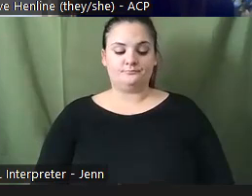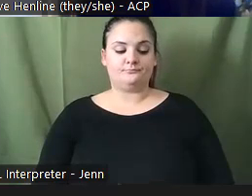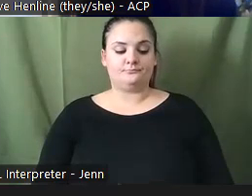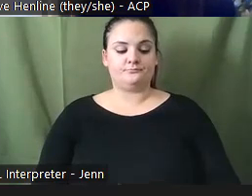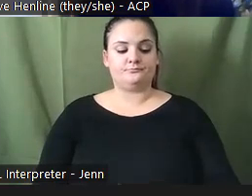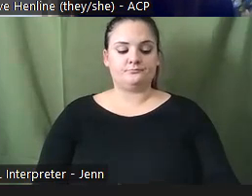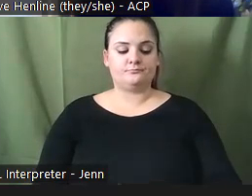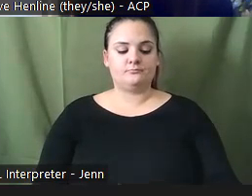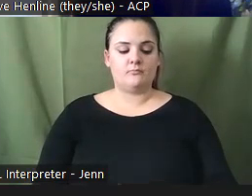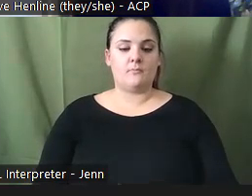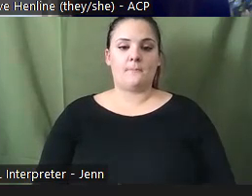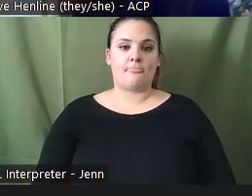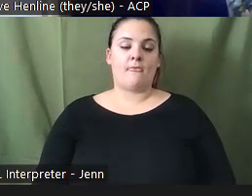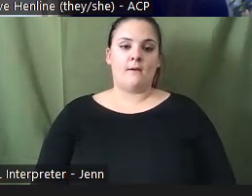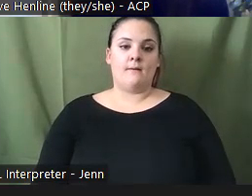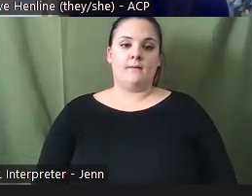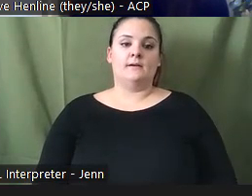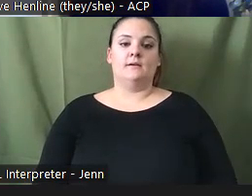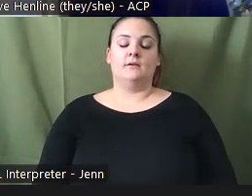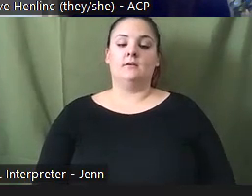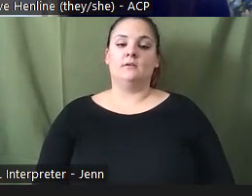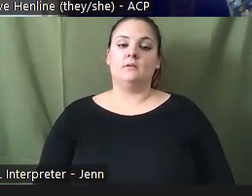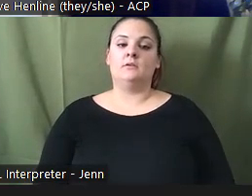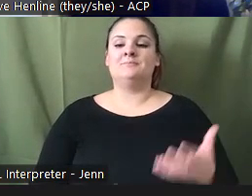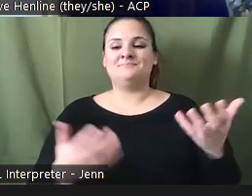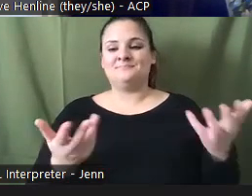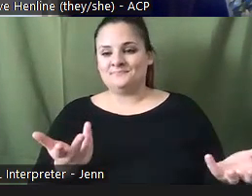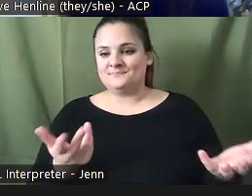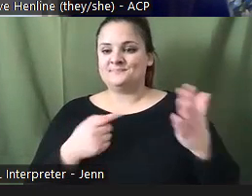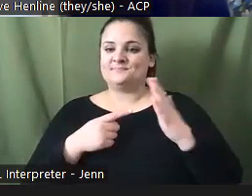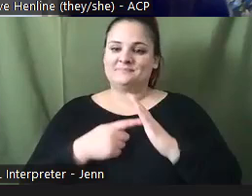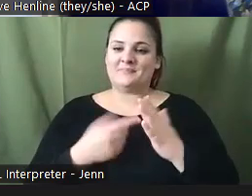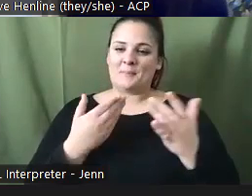On this side of negative indicators of program fit, I want to emphasize that none